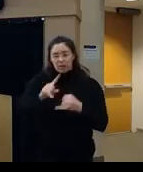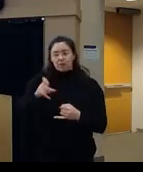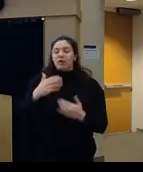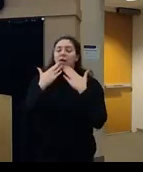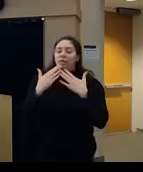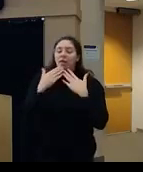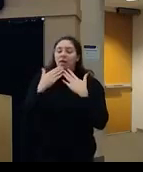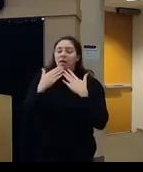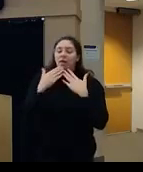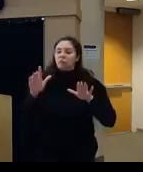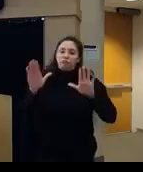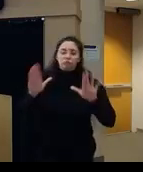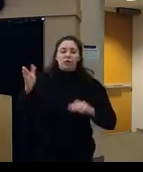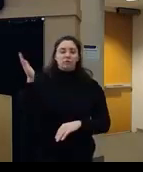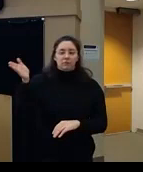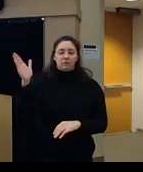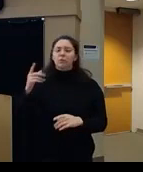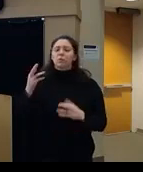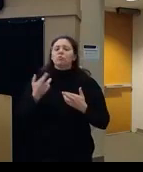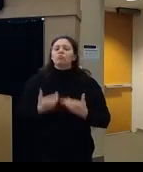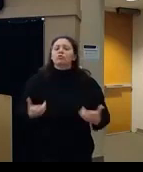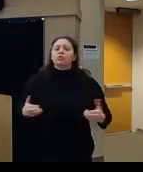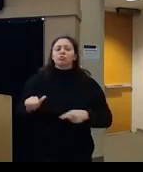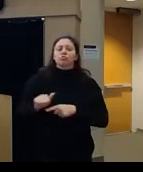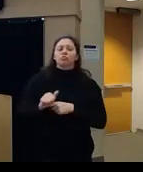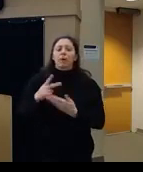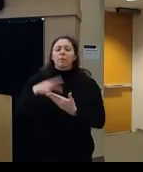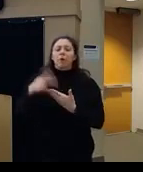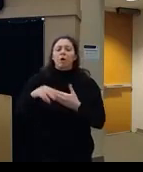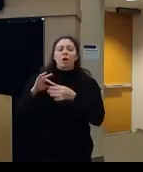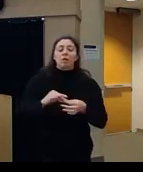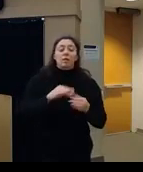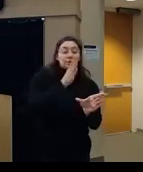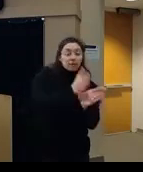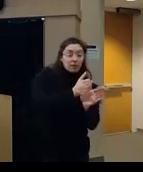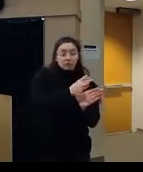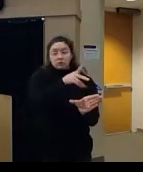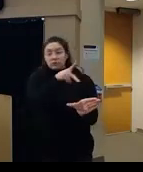very provocative talk what resources can training programs in Psychology and Psychiatry and other